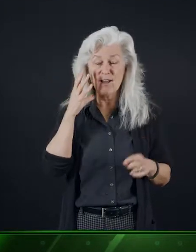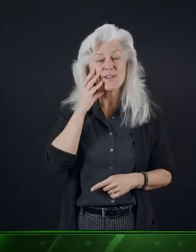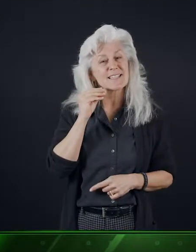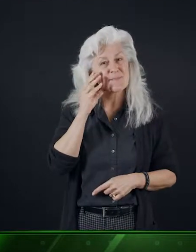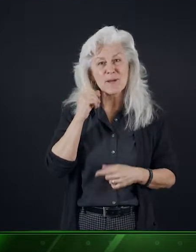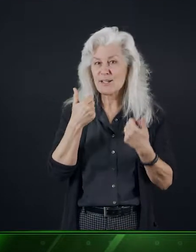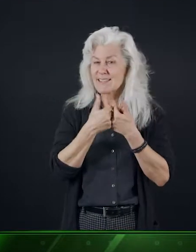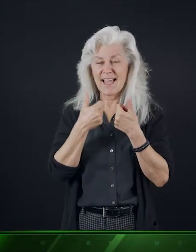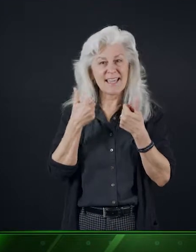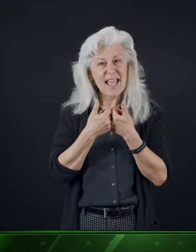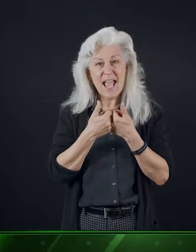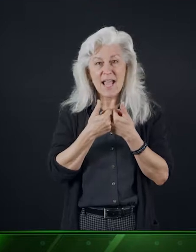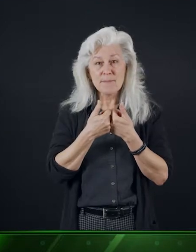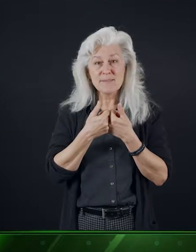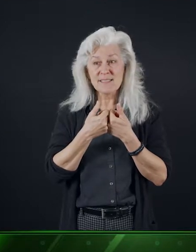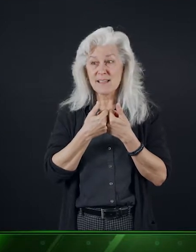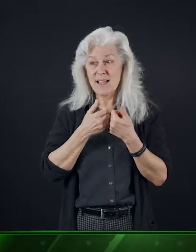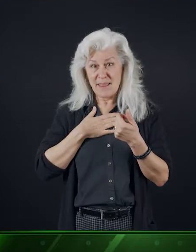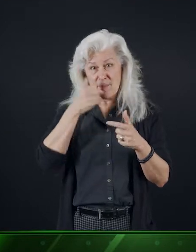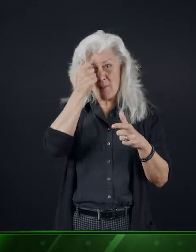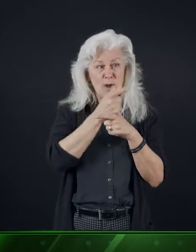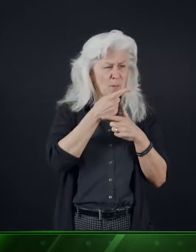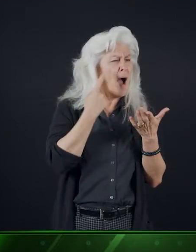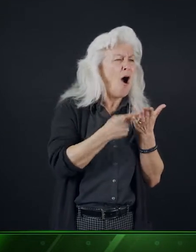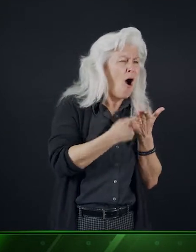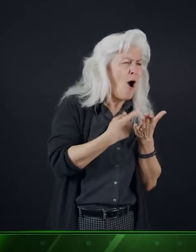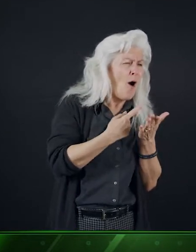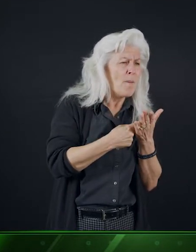all these video games that my brother's always talking about.